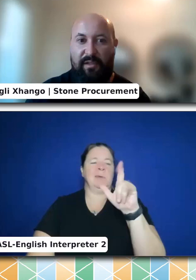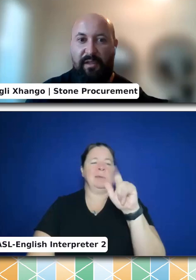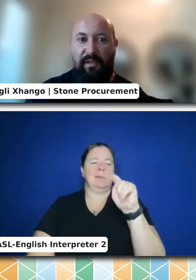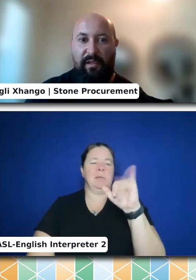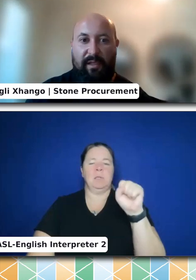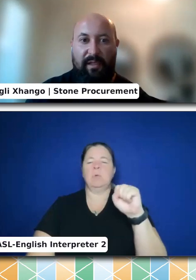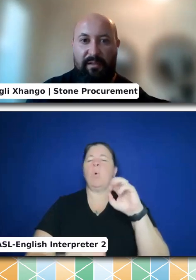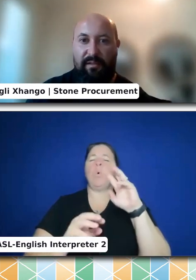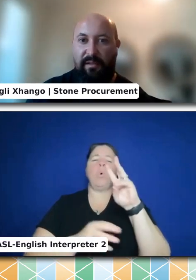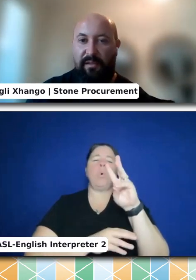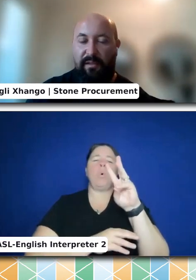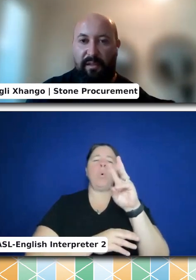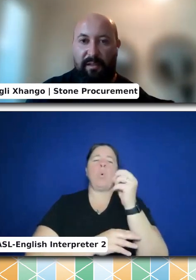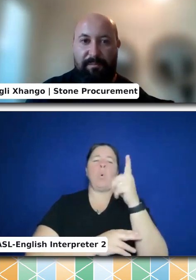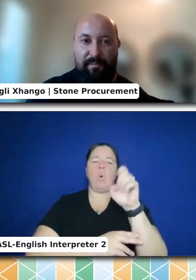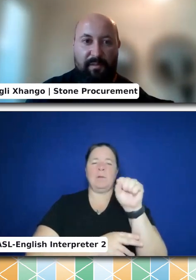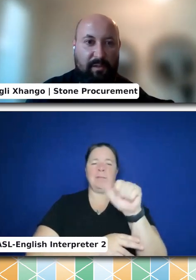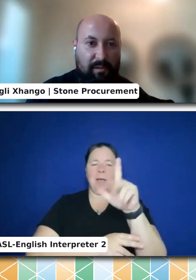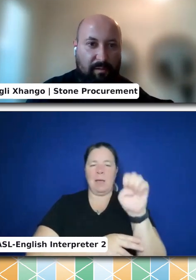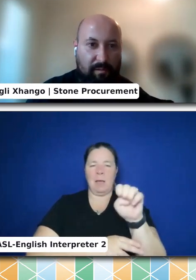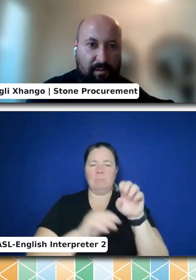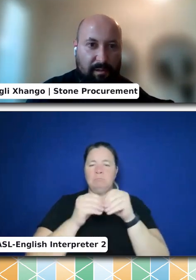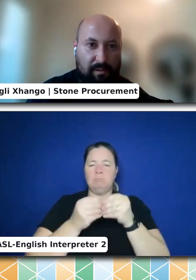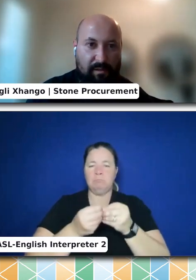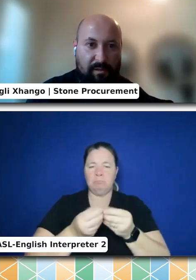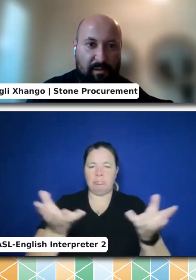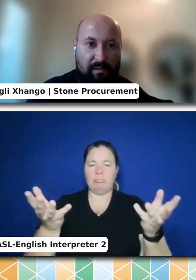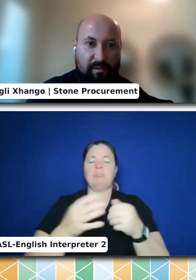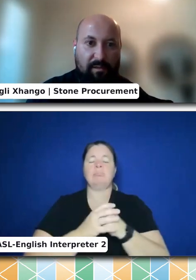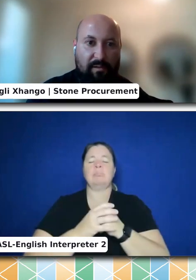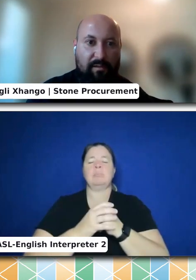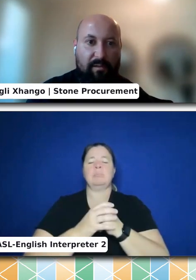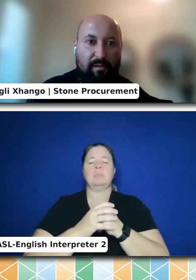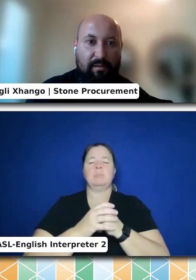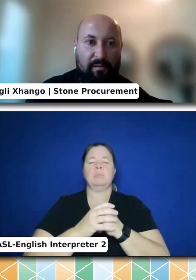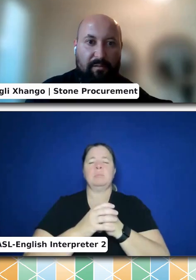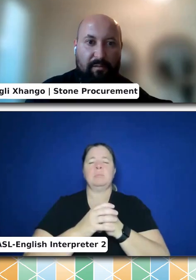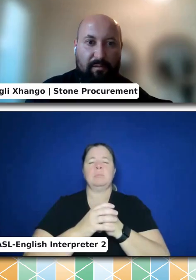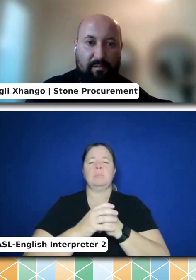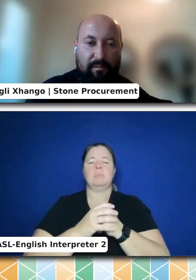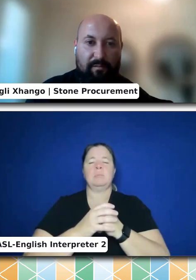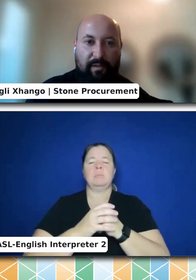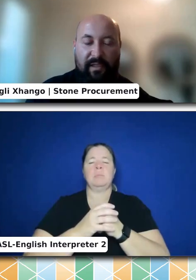And, um.